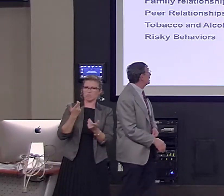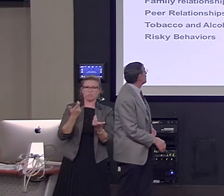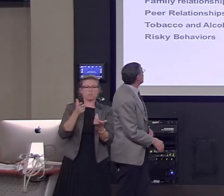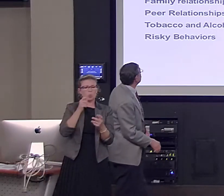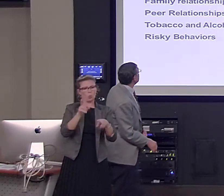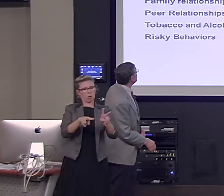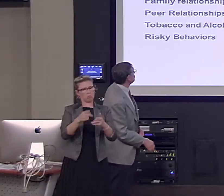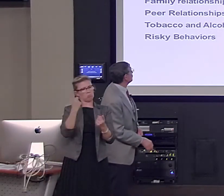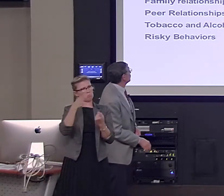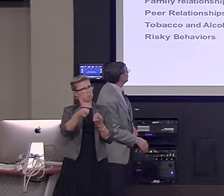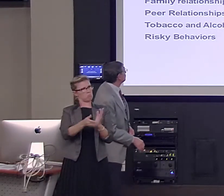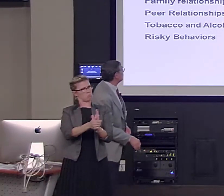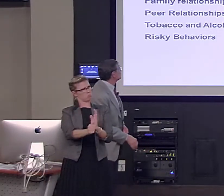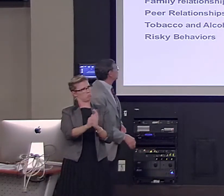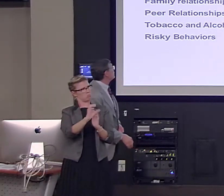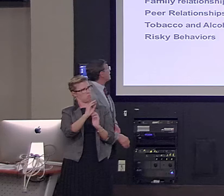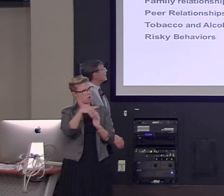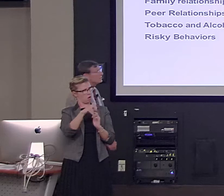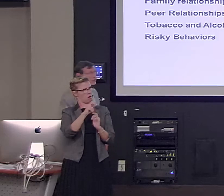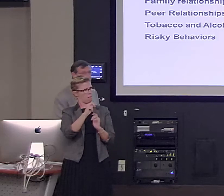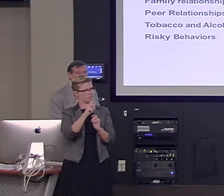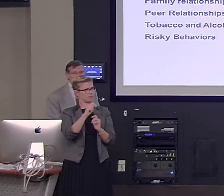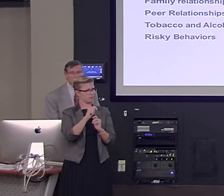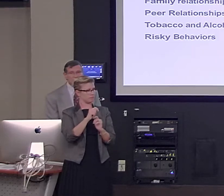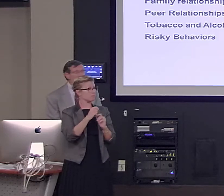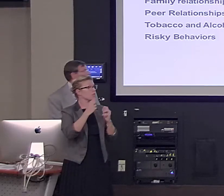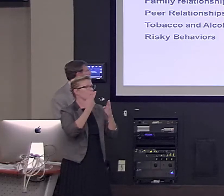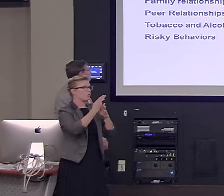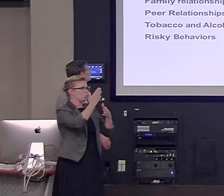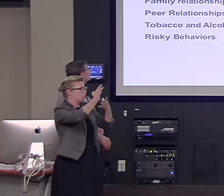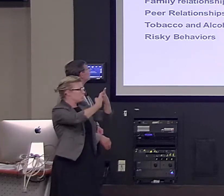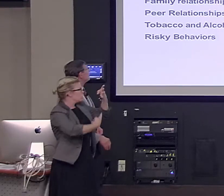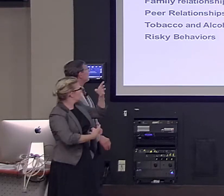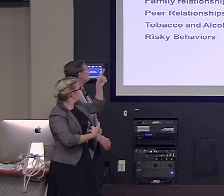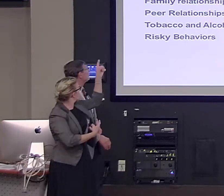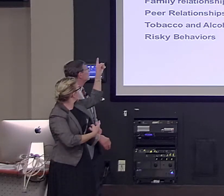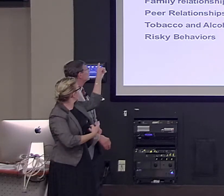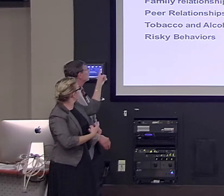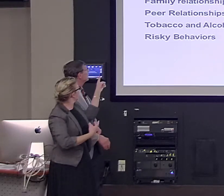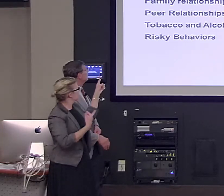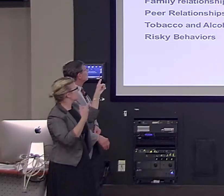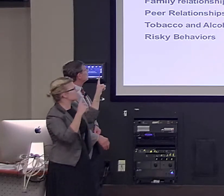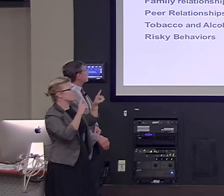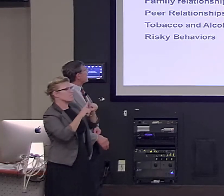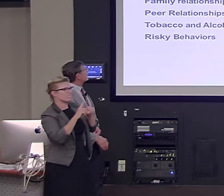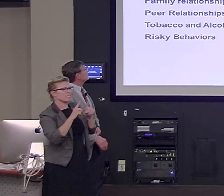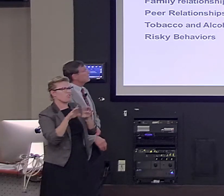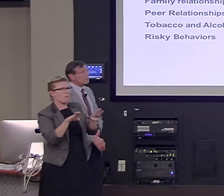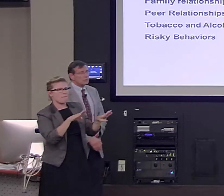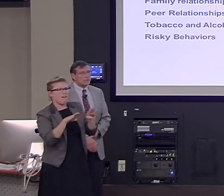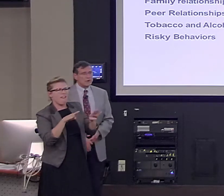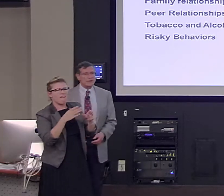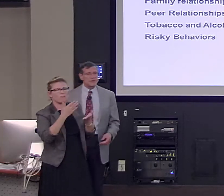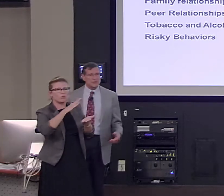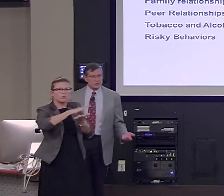And we used all of these domains as you can see everything from risky behaviors to academic performance